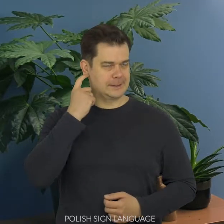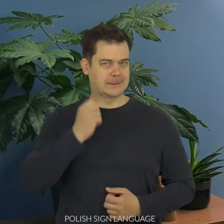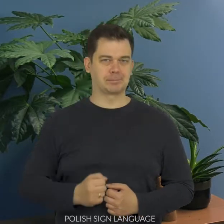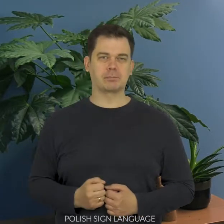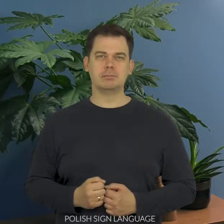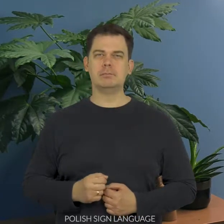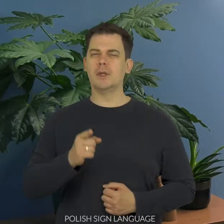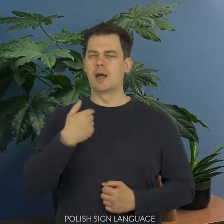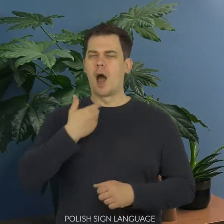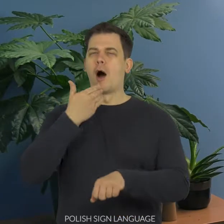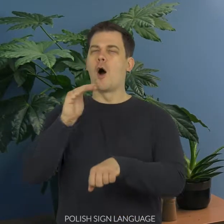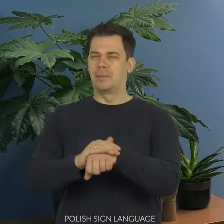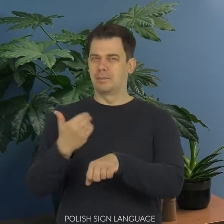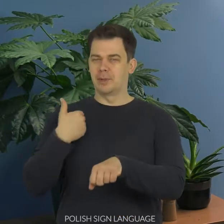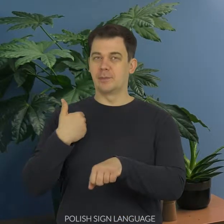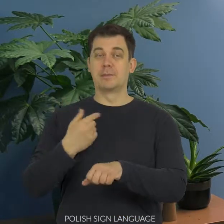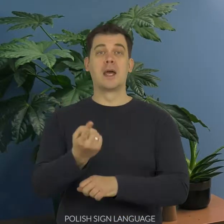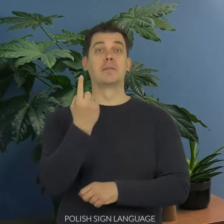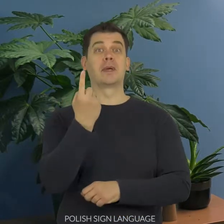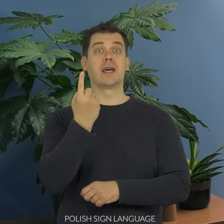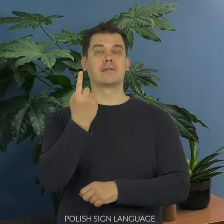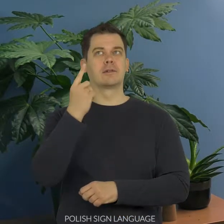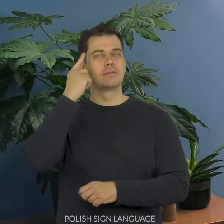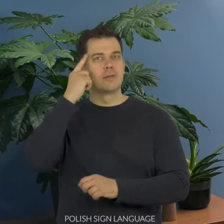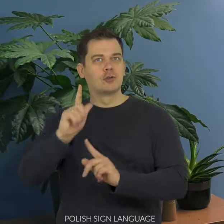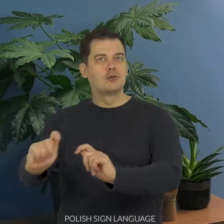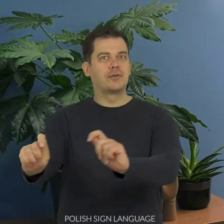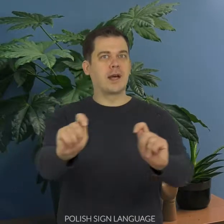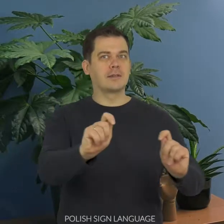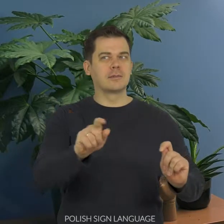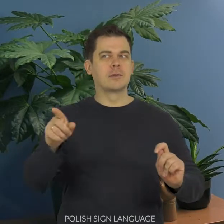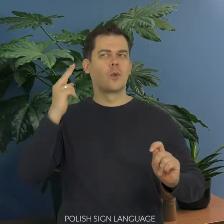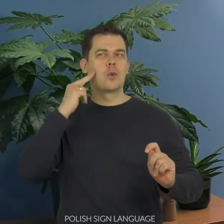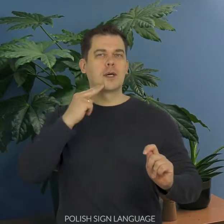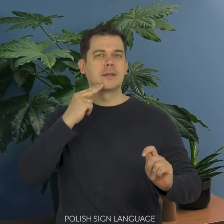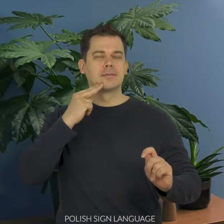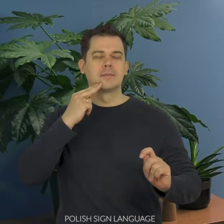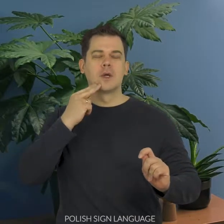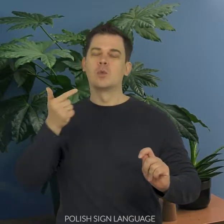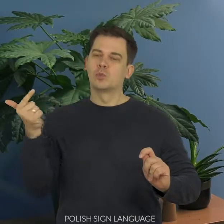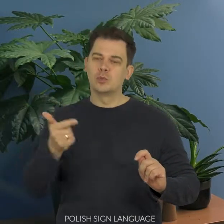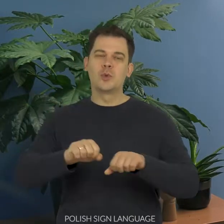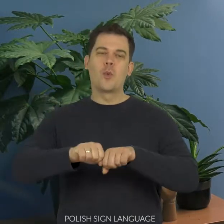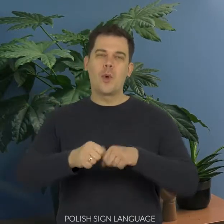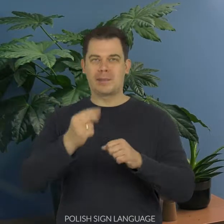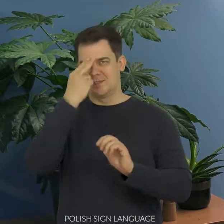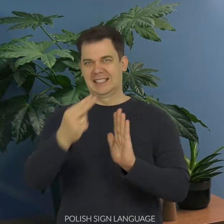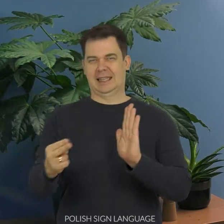As I promised, the first stage of deaf awareness will be breaking stereotypes.